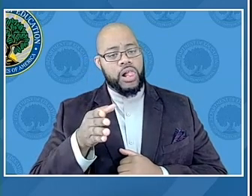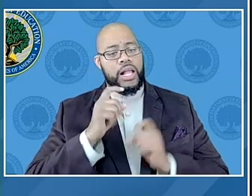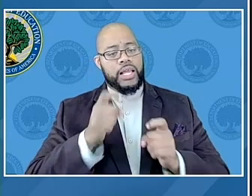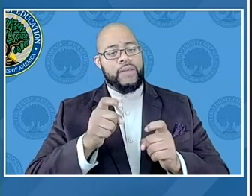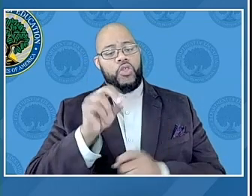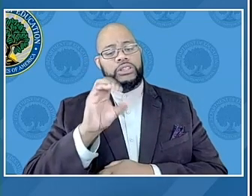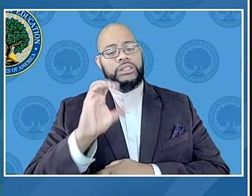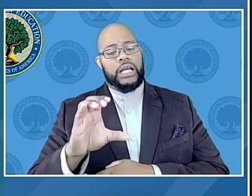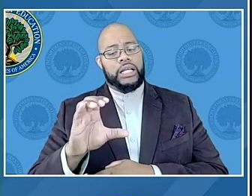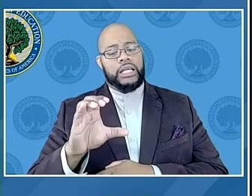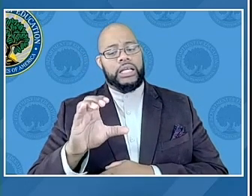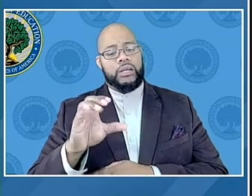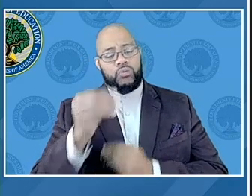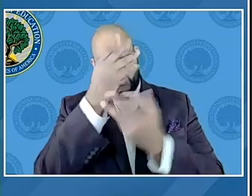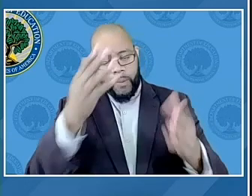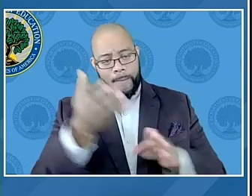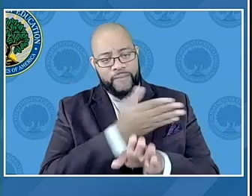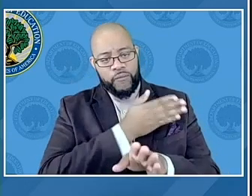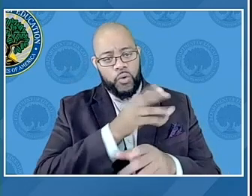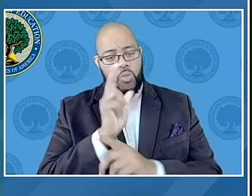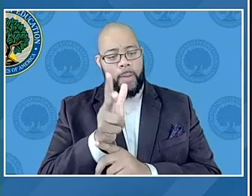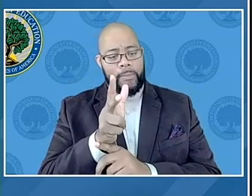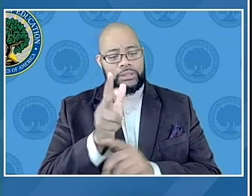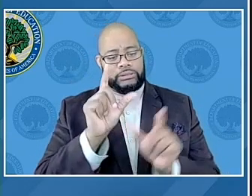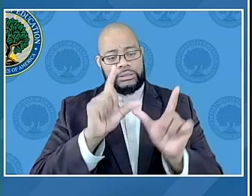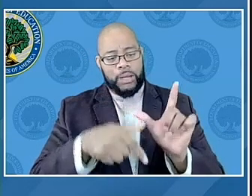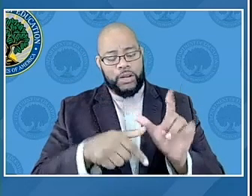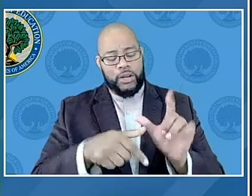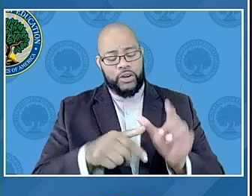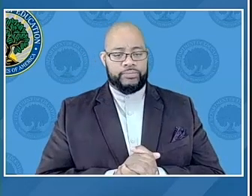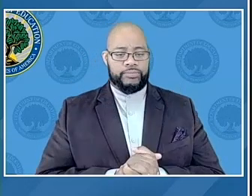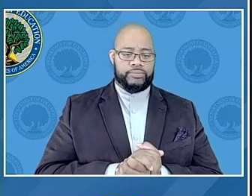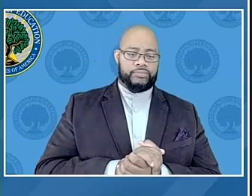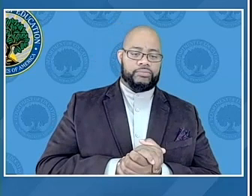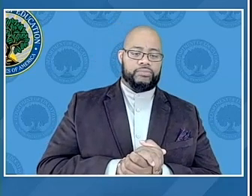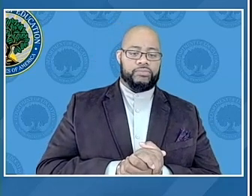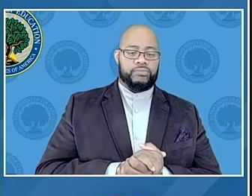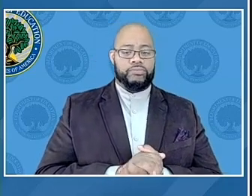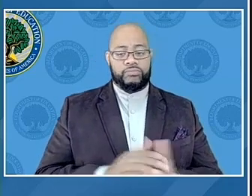notice before the three minutes expire. Okay? With that, please go ahead.